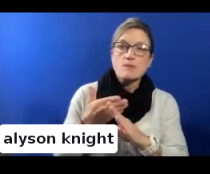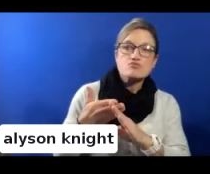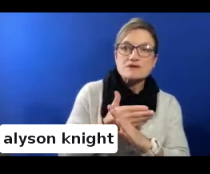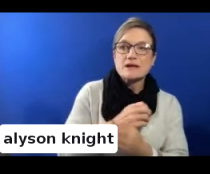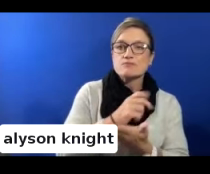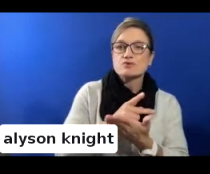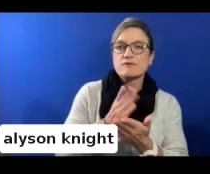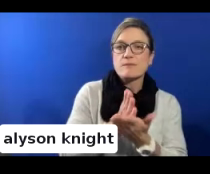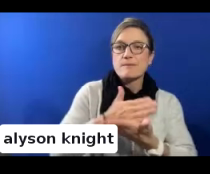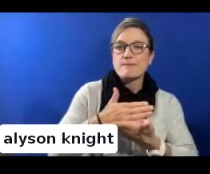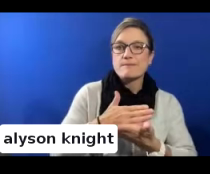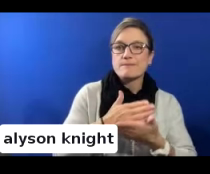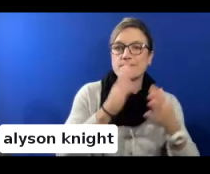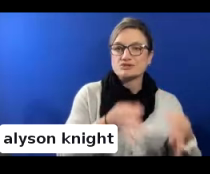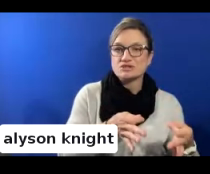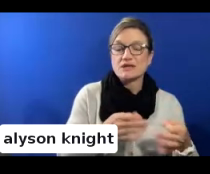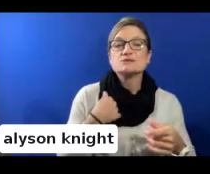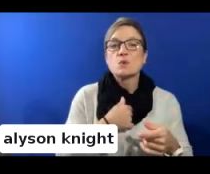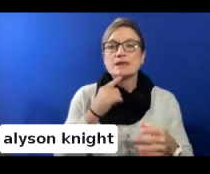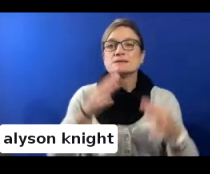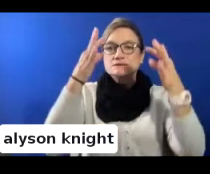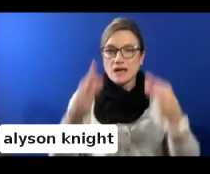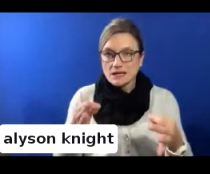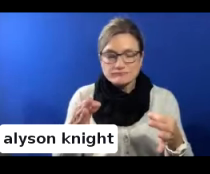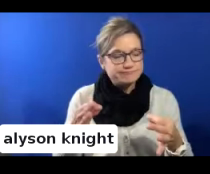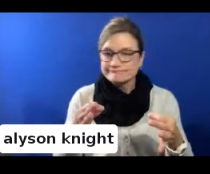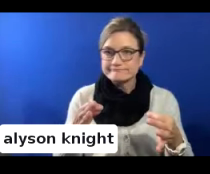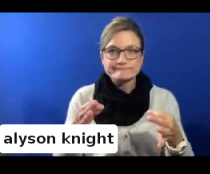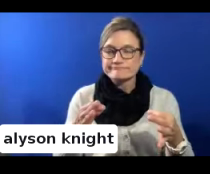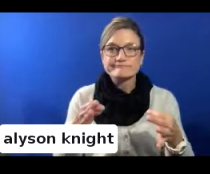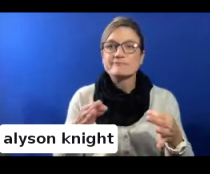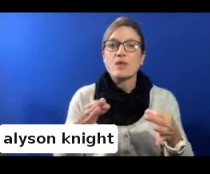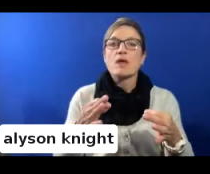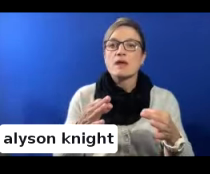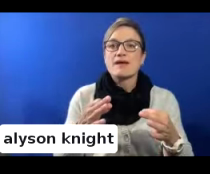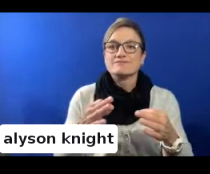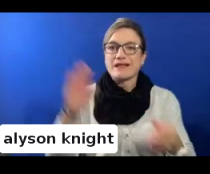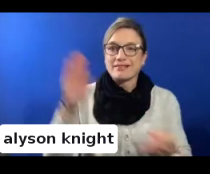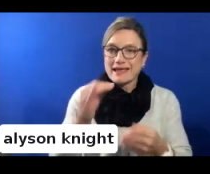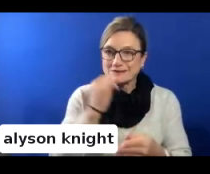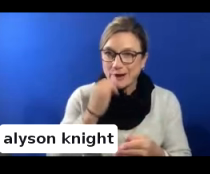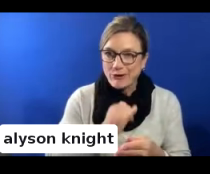so we decided to mitigate the incidence of errors by providing the applicant